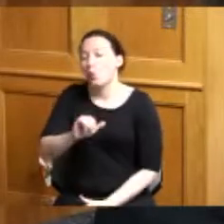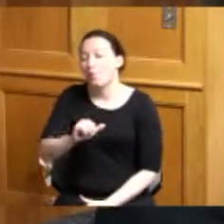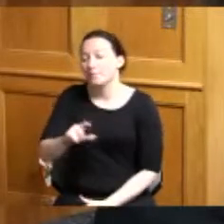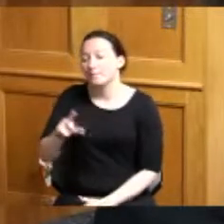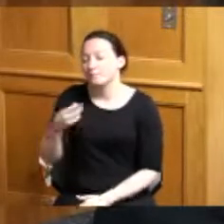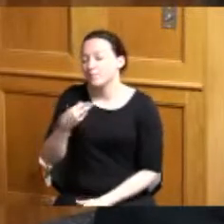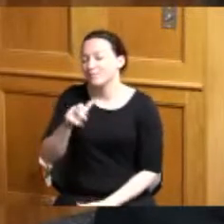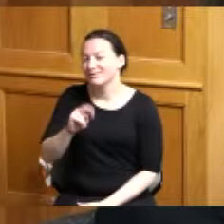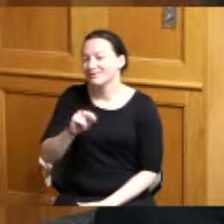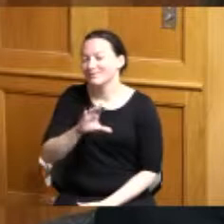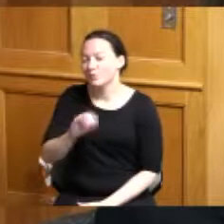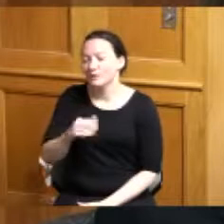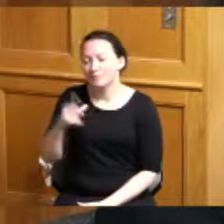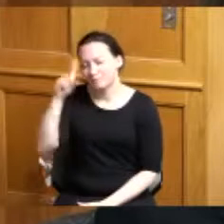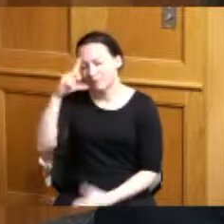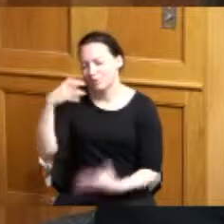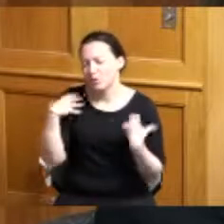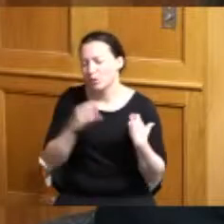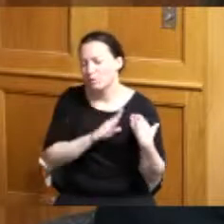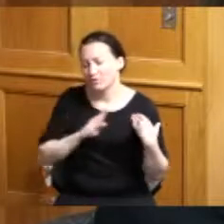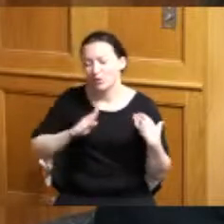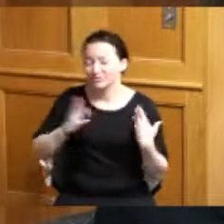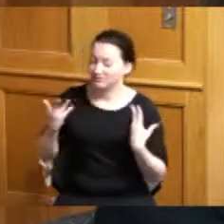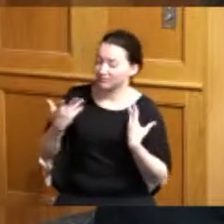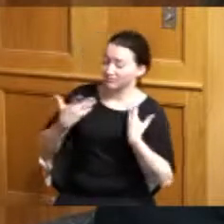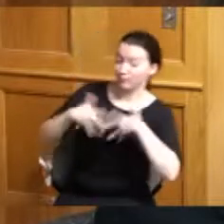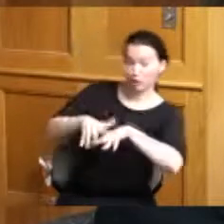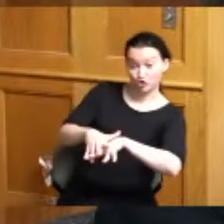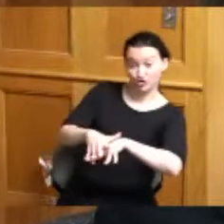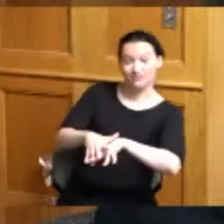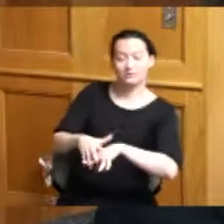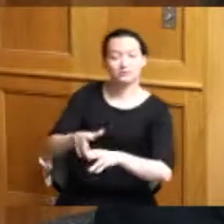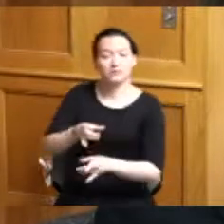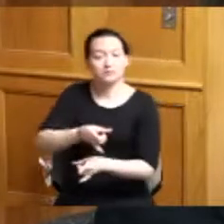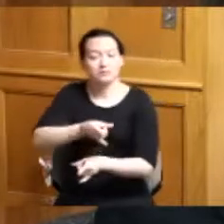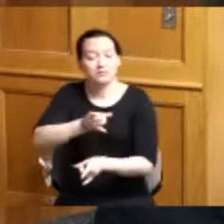Health Board which later merged under Pat's leadership with the alcohol and drug addiction